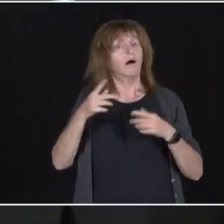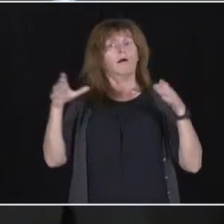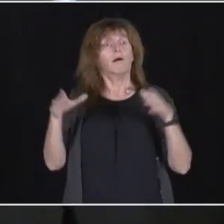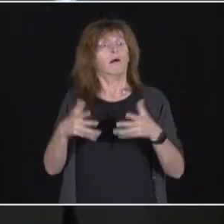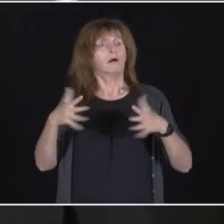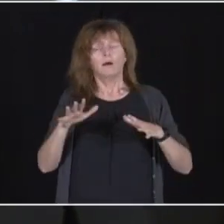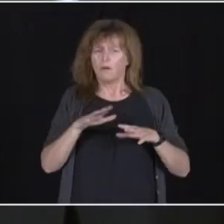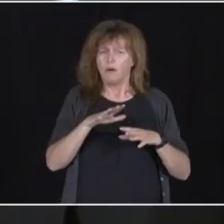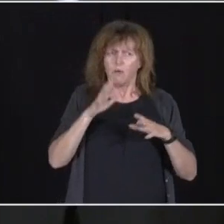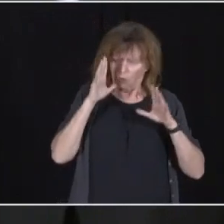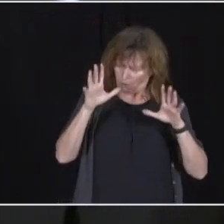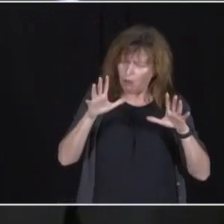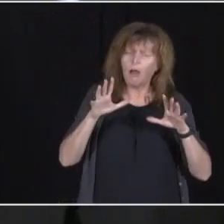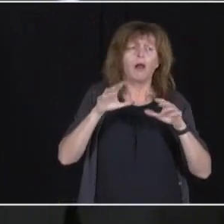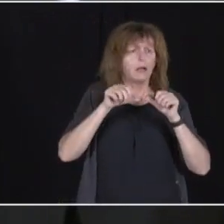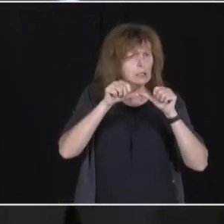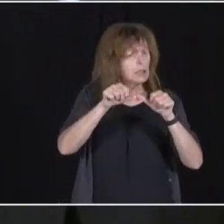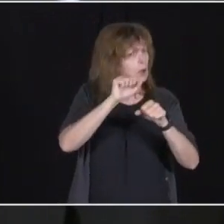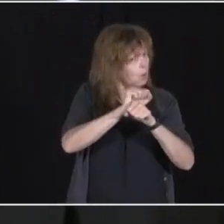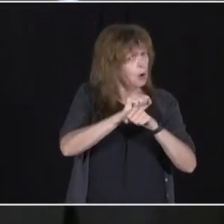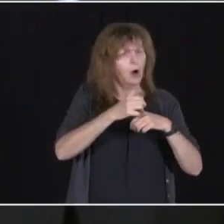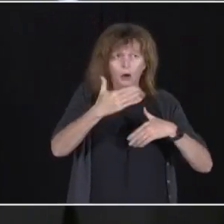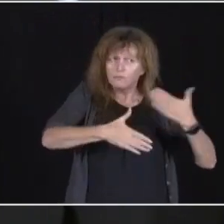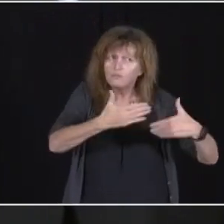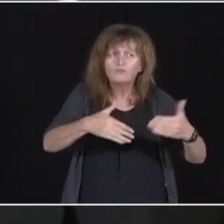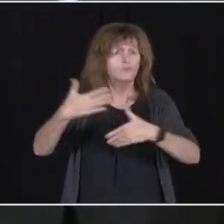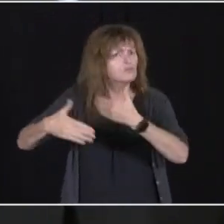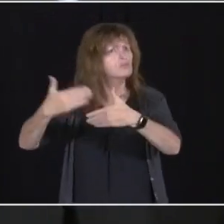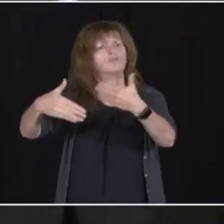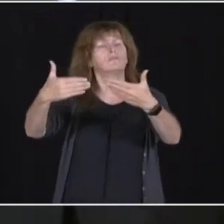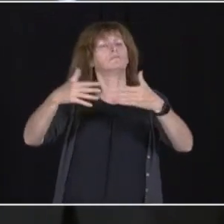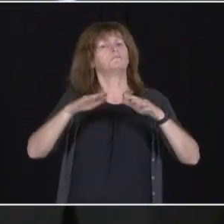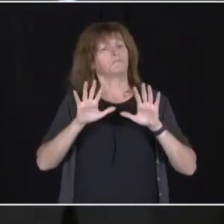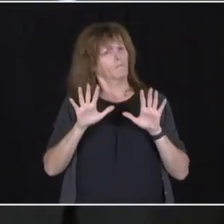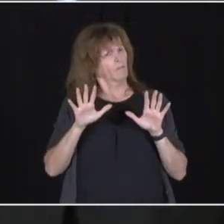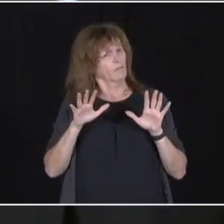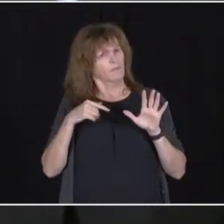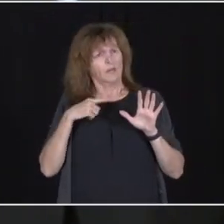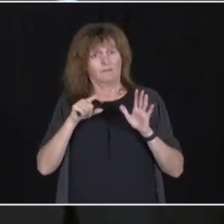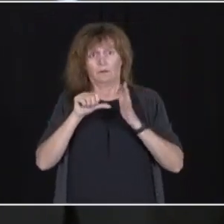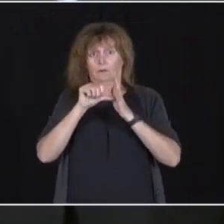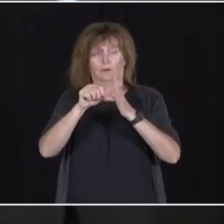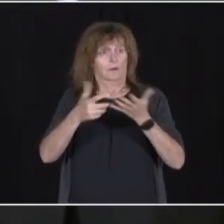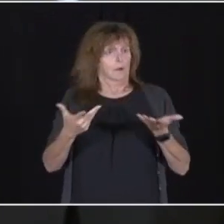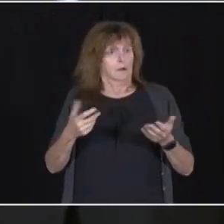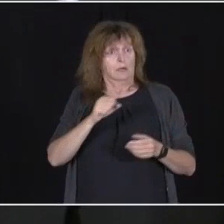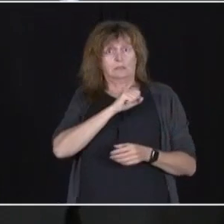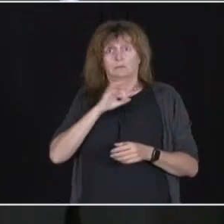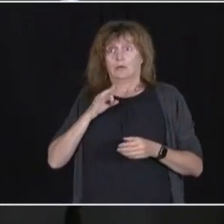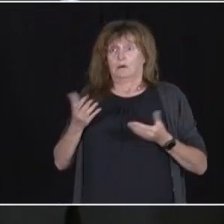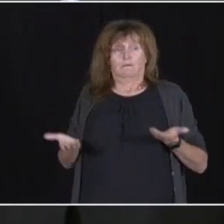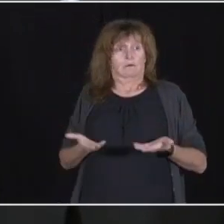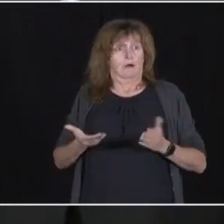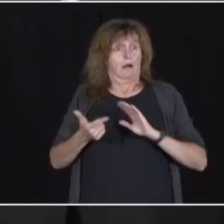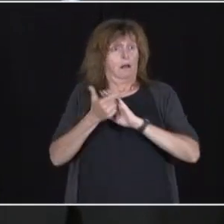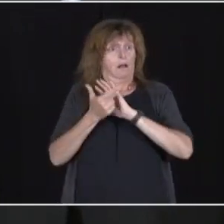throughout the summer. So, the work of the legislator will continue. And again, just a shout out to the clerks and to